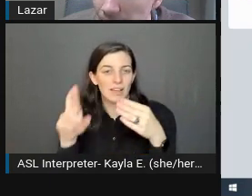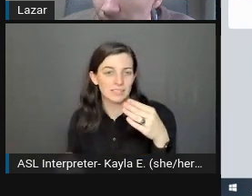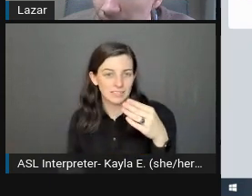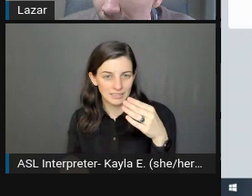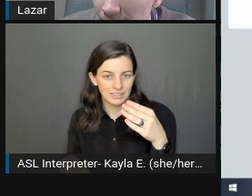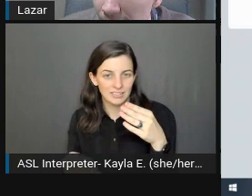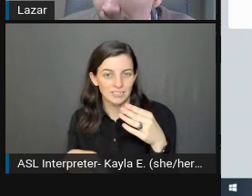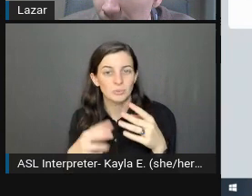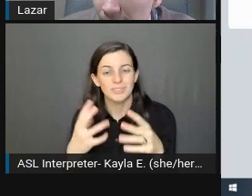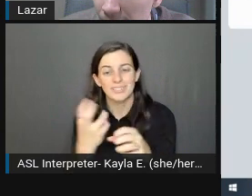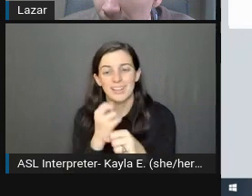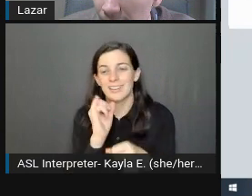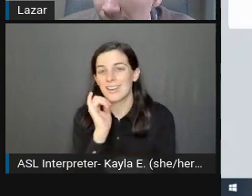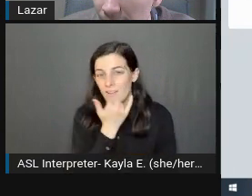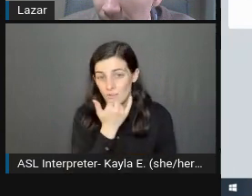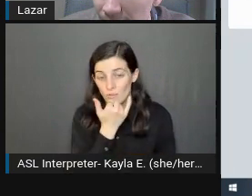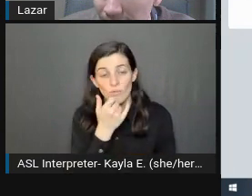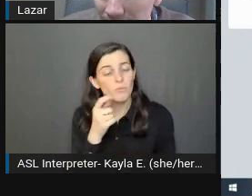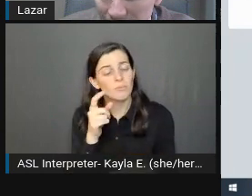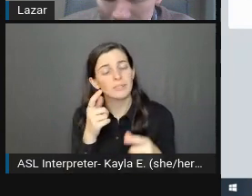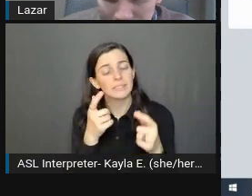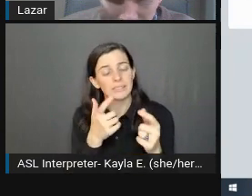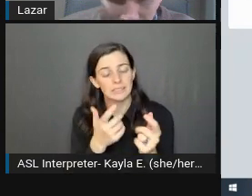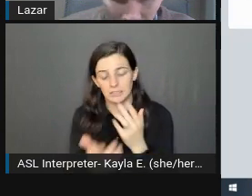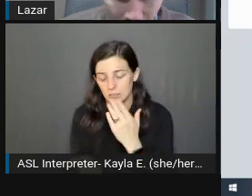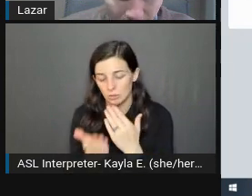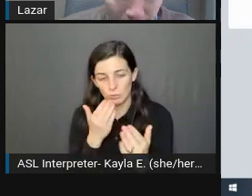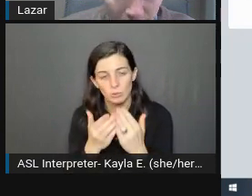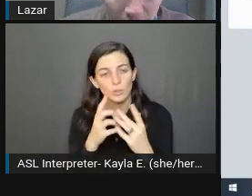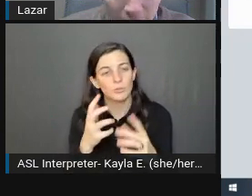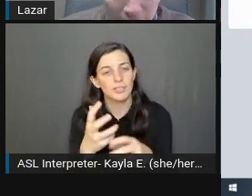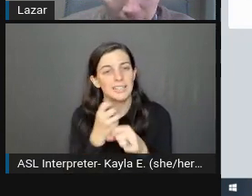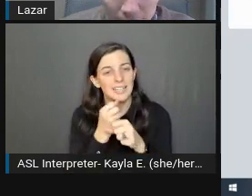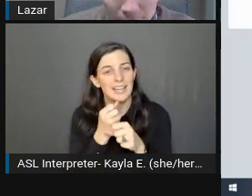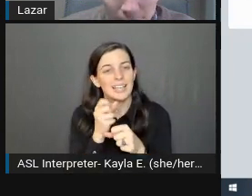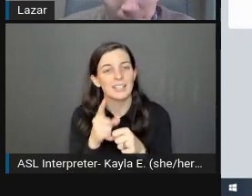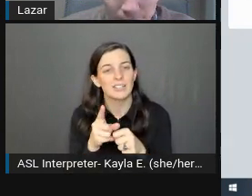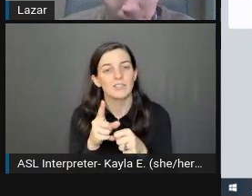In any case, you will have very limited information,